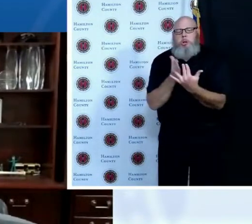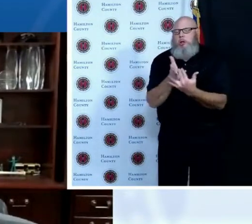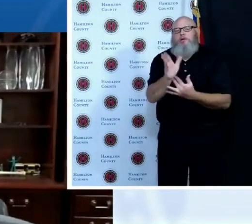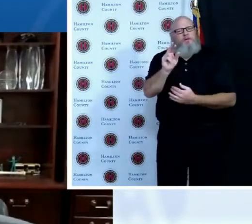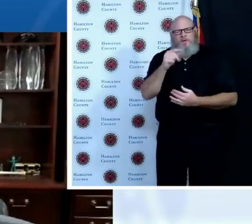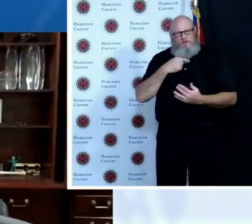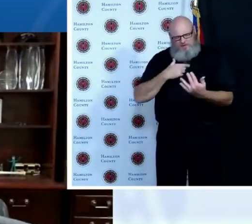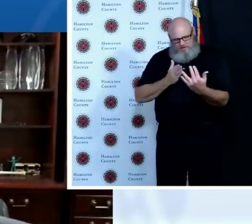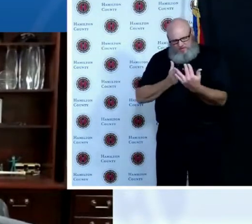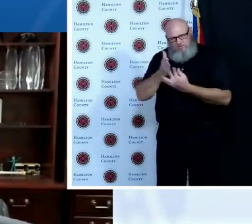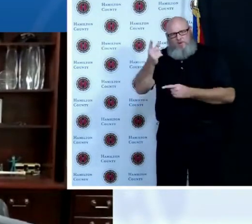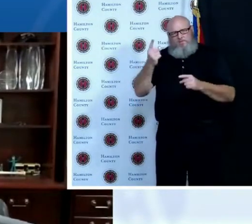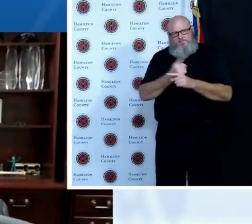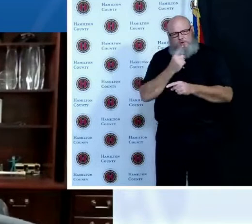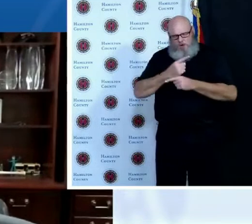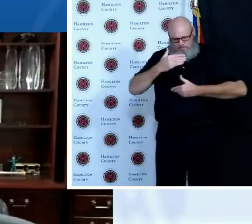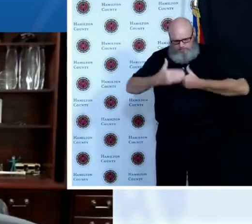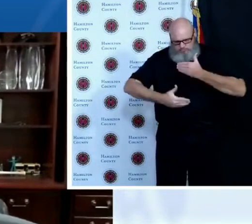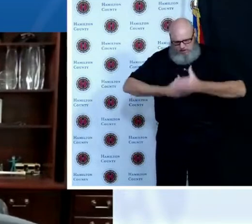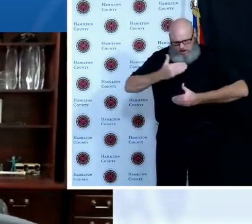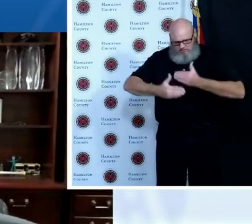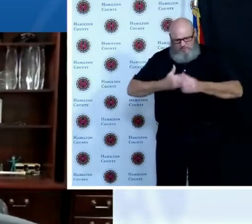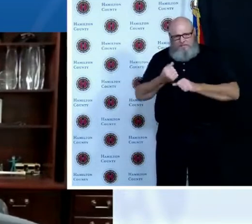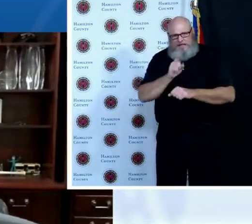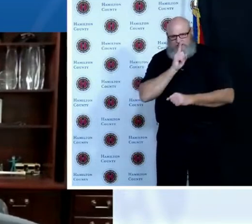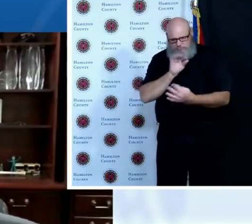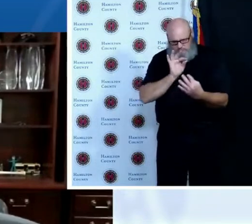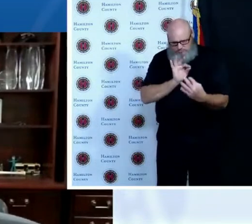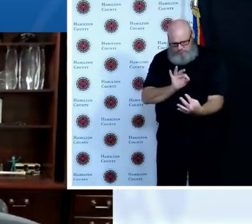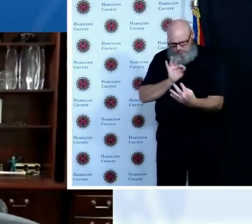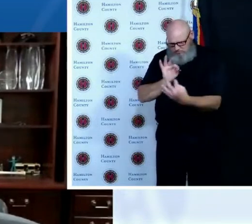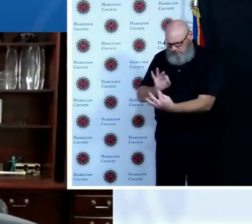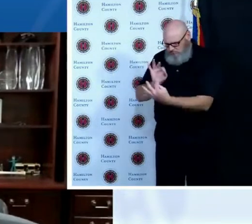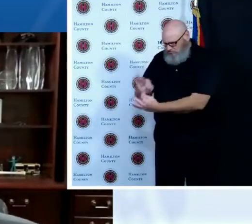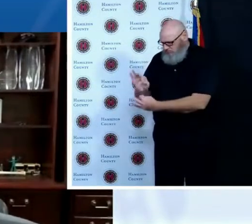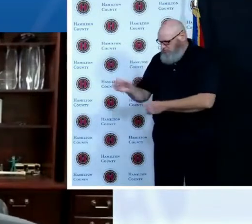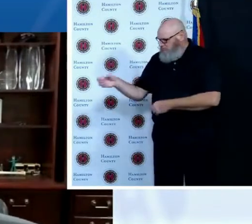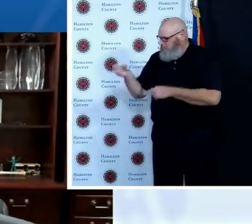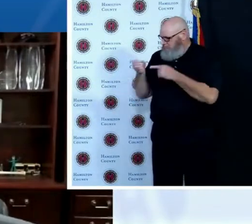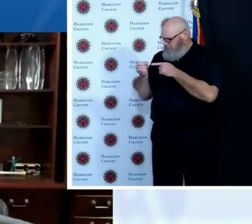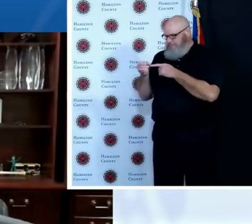the process was in terms of evaluating this the safety of it obviously there's an urgency to get